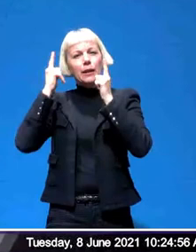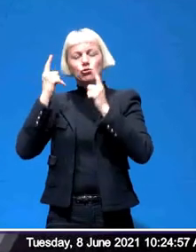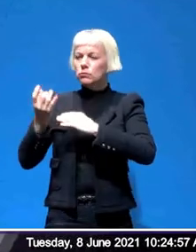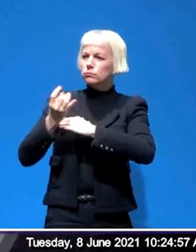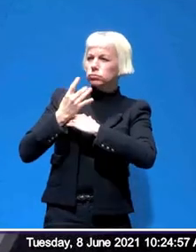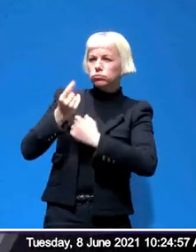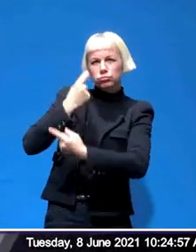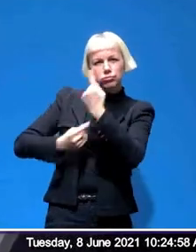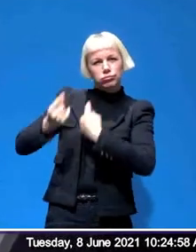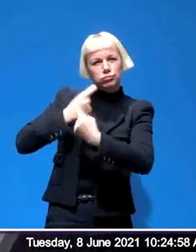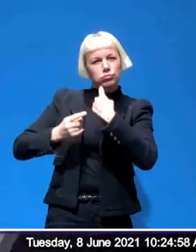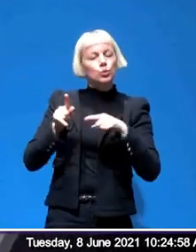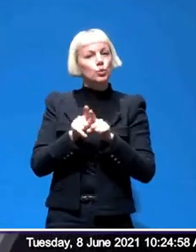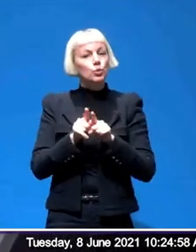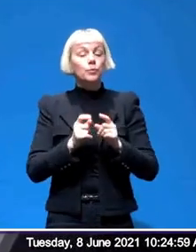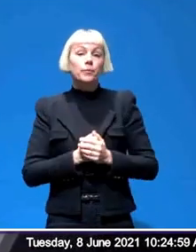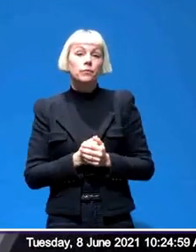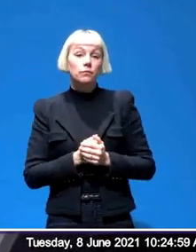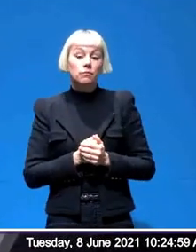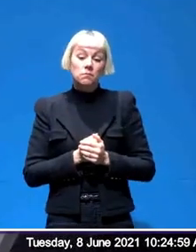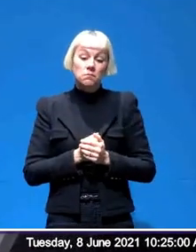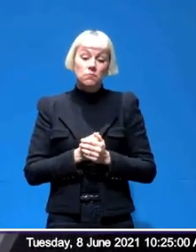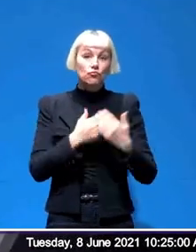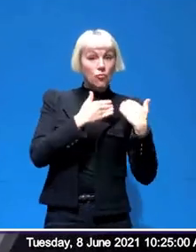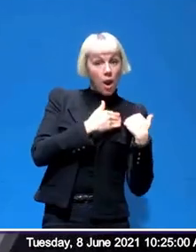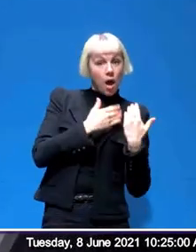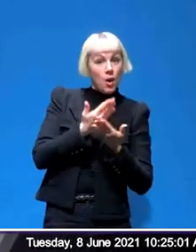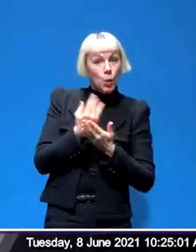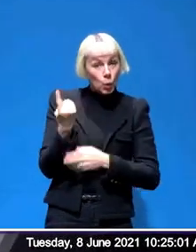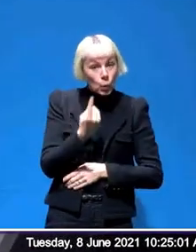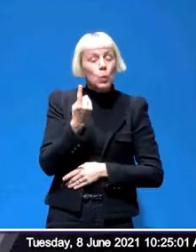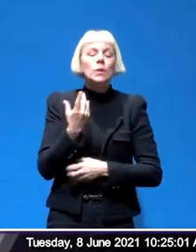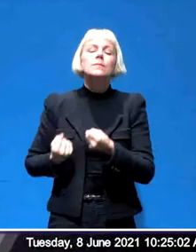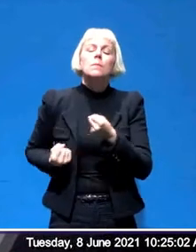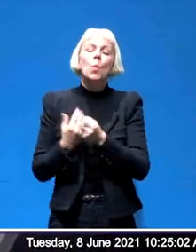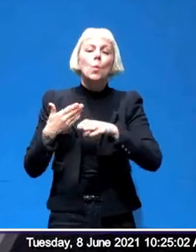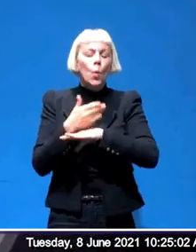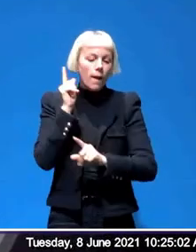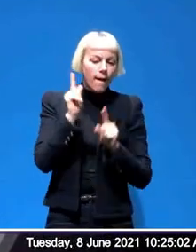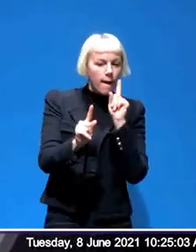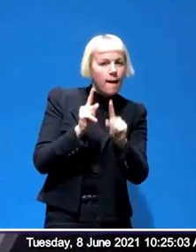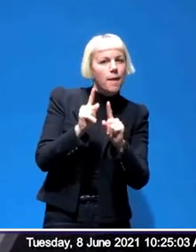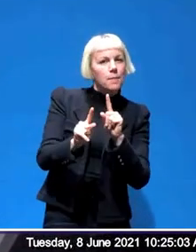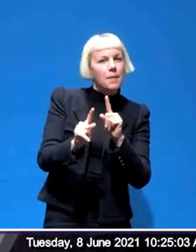I largely relied on support workers, shift supervisors, and accommodation managers to keep me informed